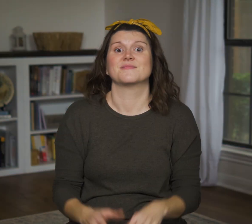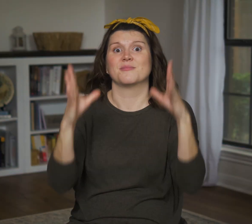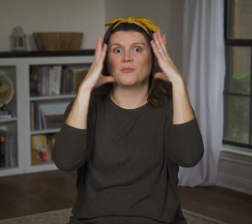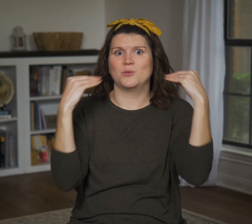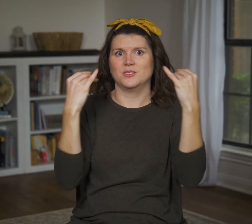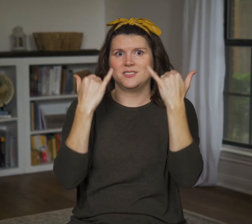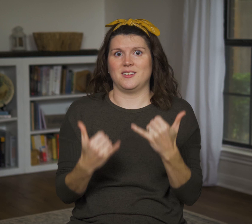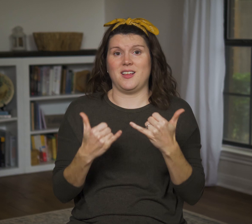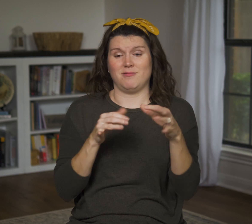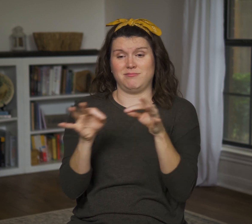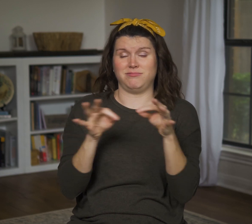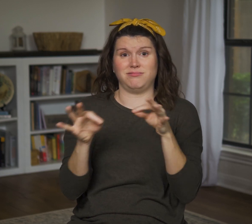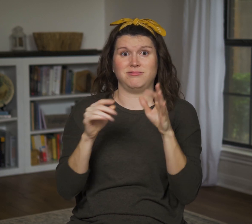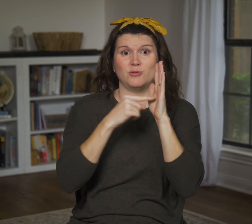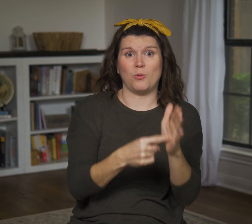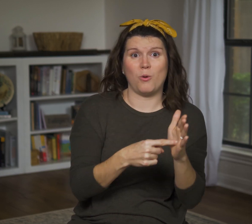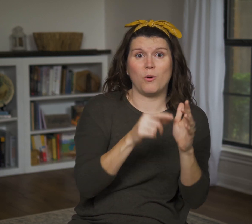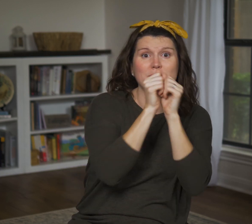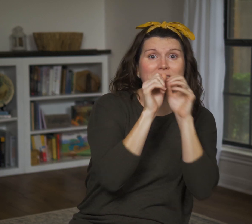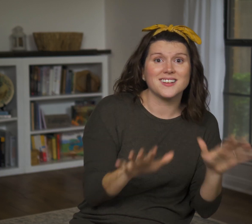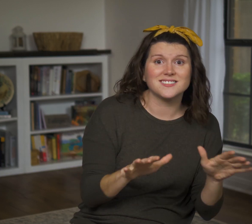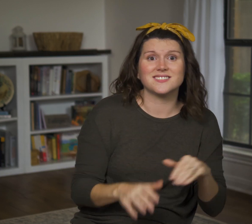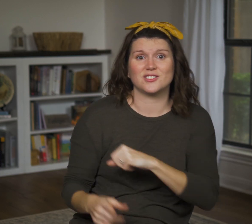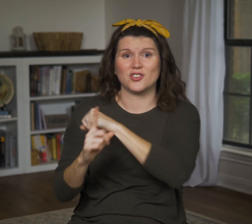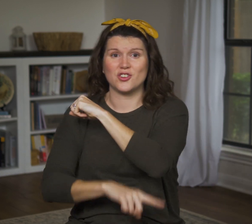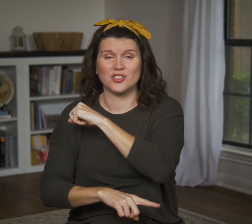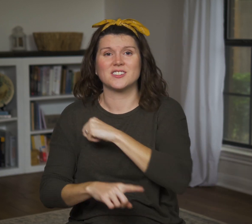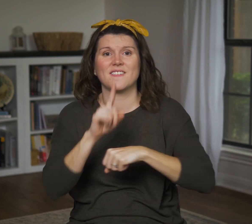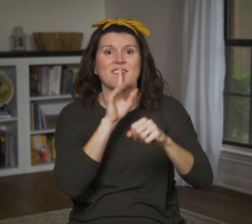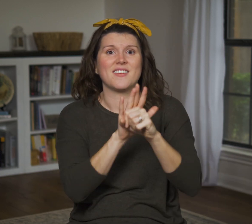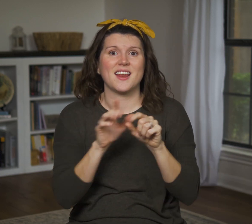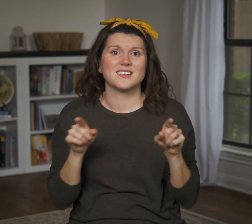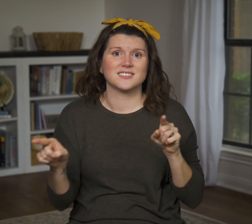As Moses reviews the blessings and curses of the covenant,